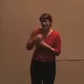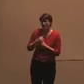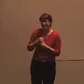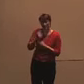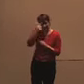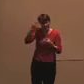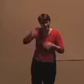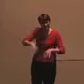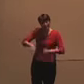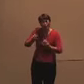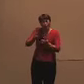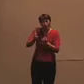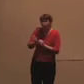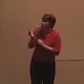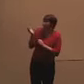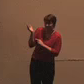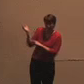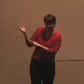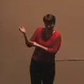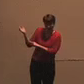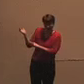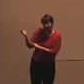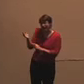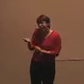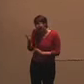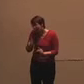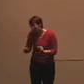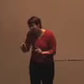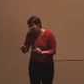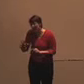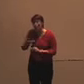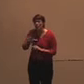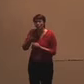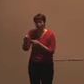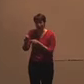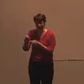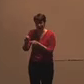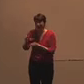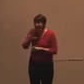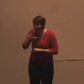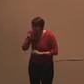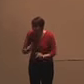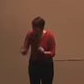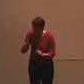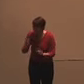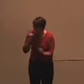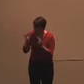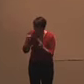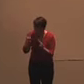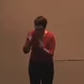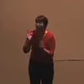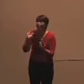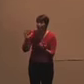And I saw 30 people were in there. It was a really crazy situation.